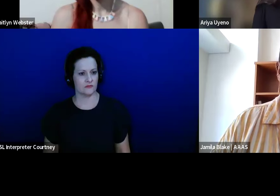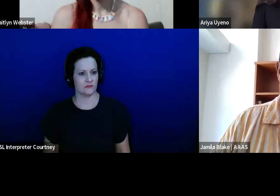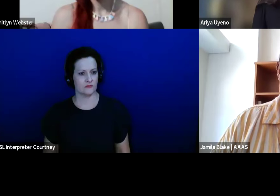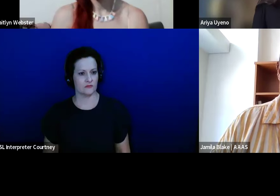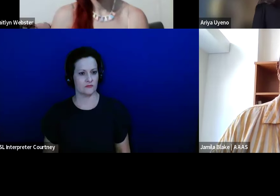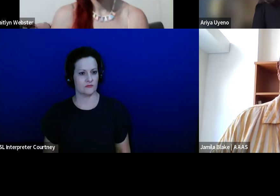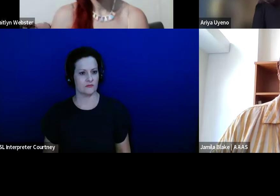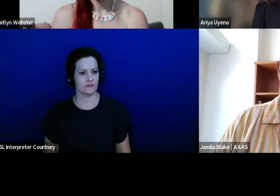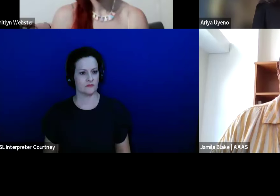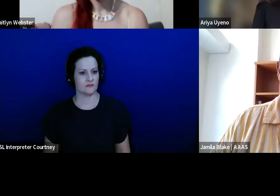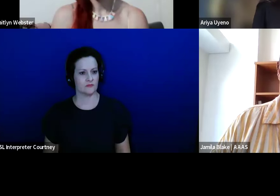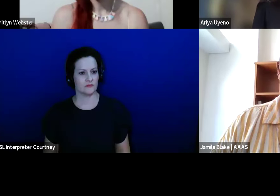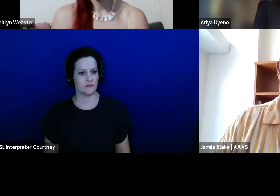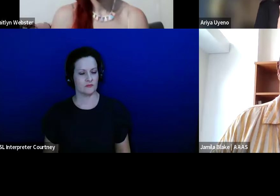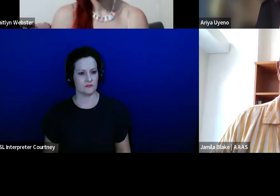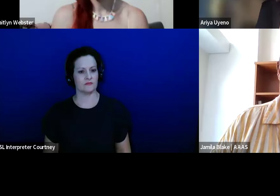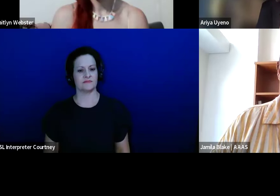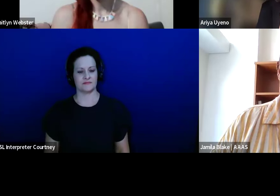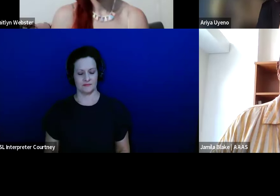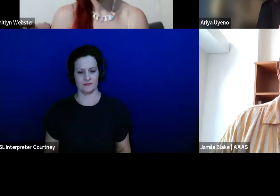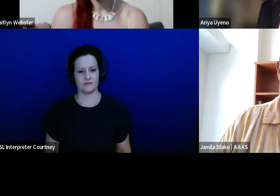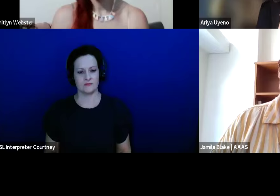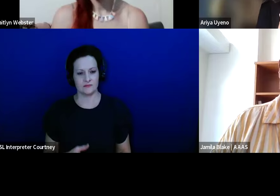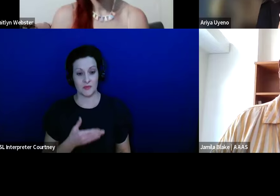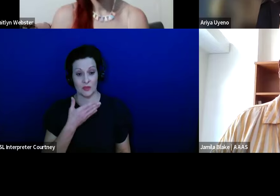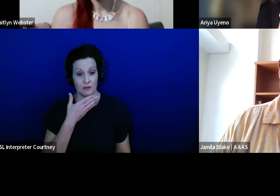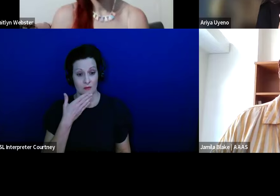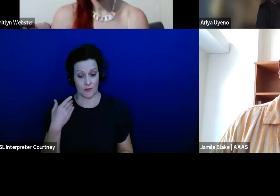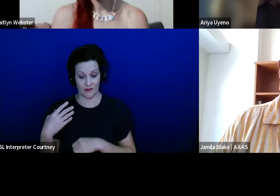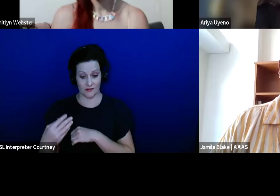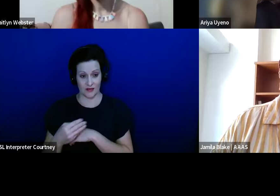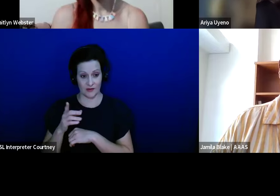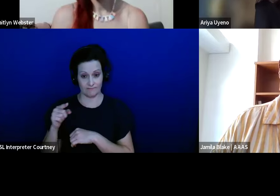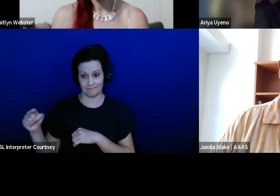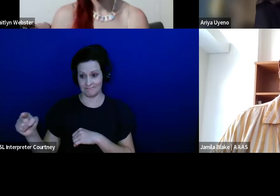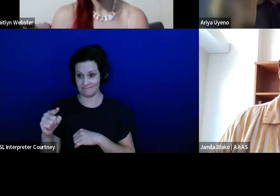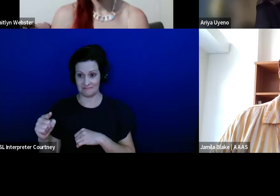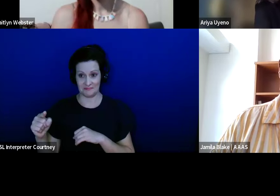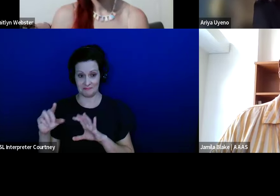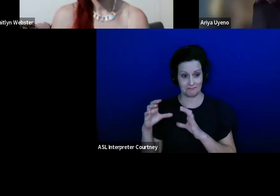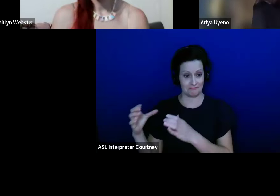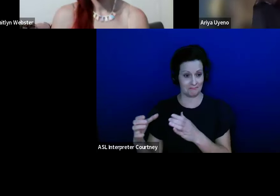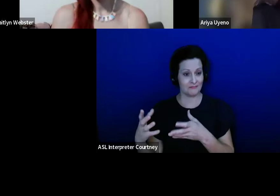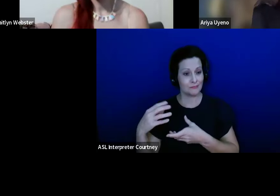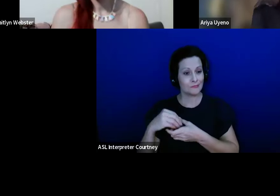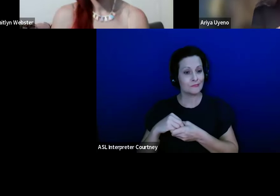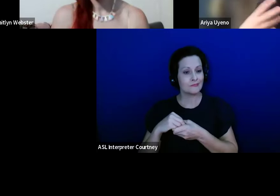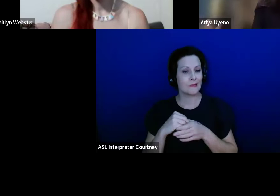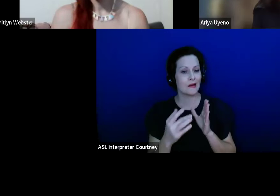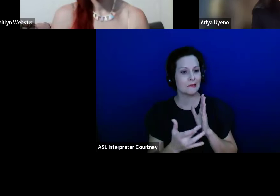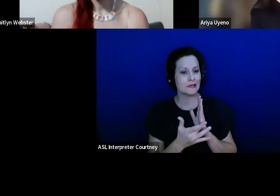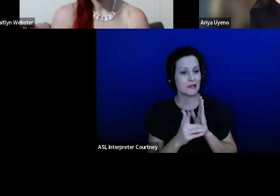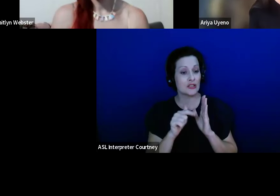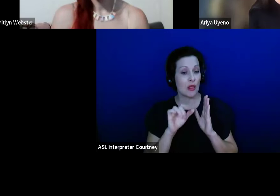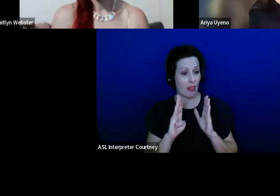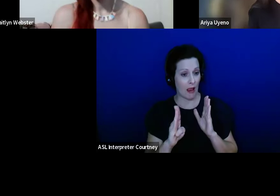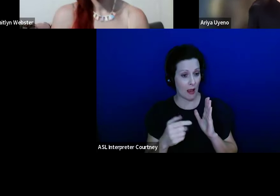The best advise I got from my cohort mates, like a technician lab and I will use for a